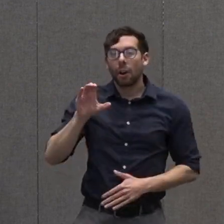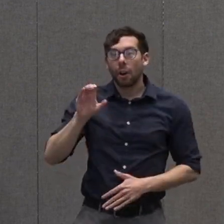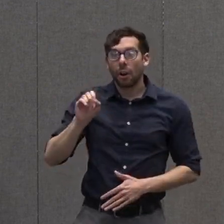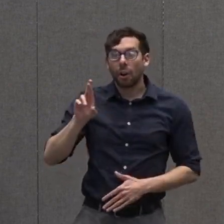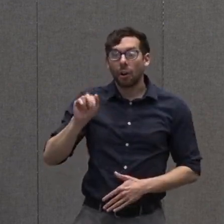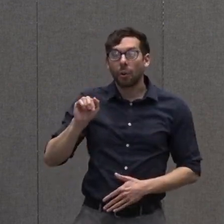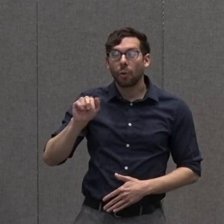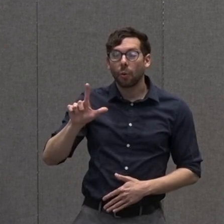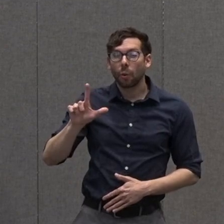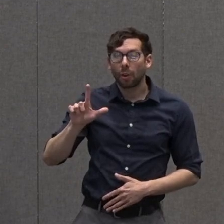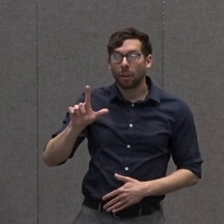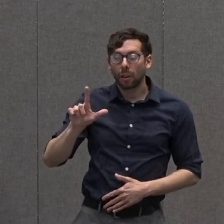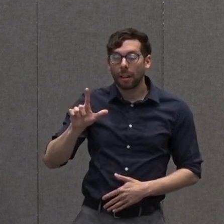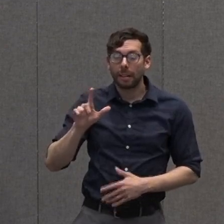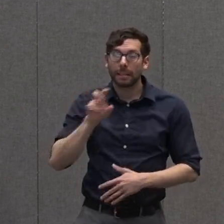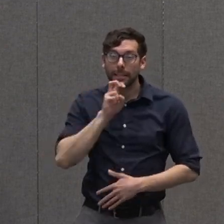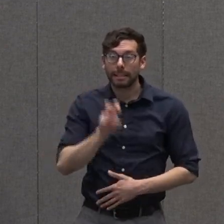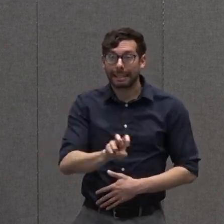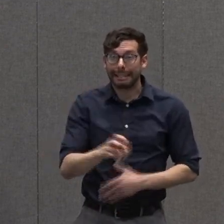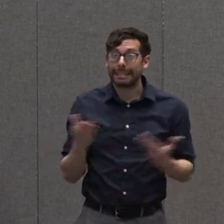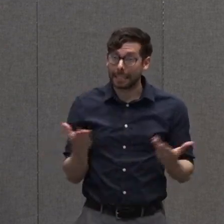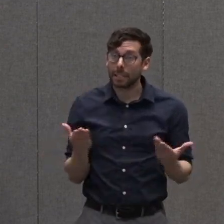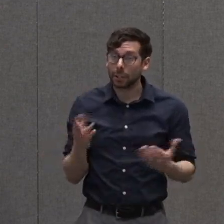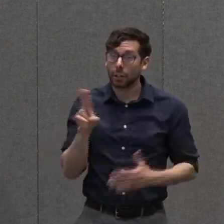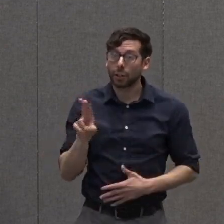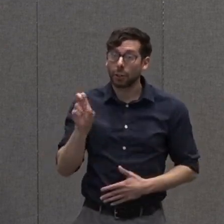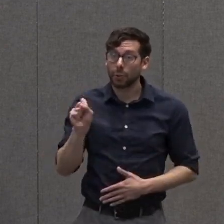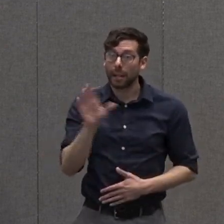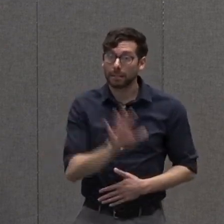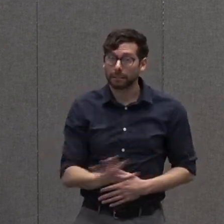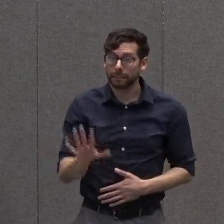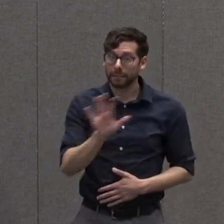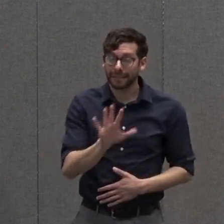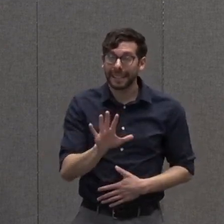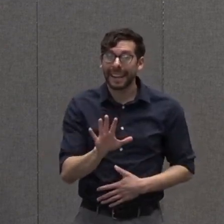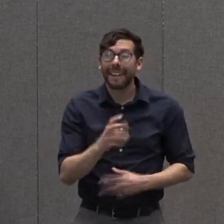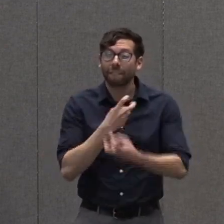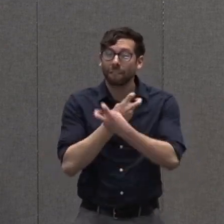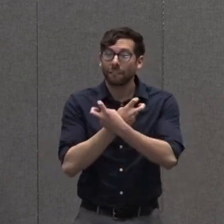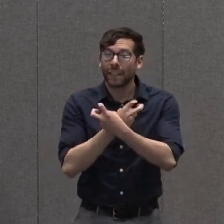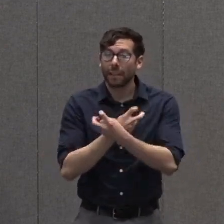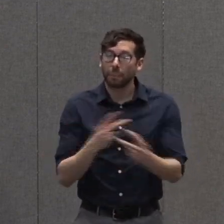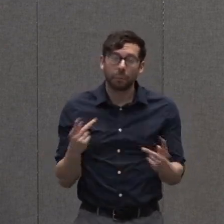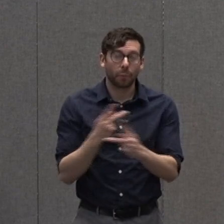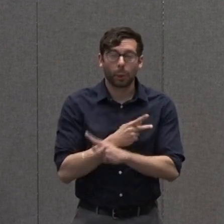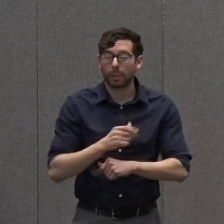and more dangerous venom than even the rattlesnakes. It's funny, we think of rattlesnakes